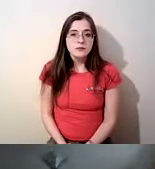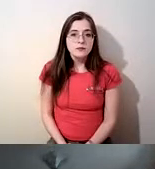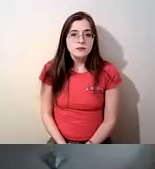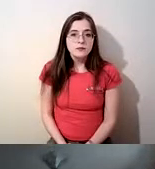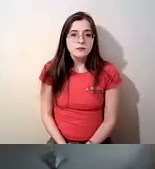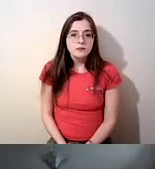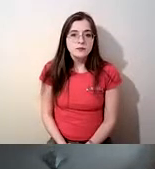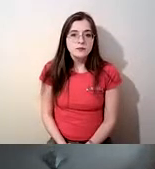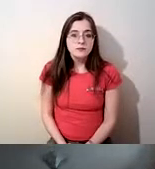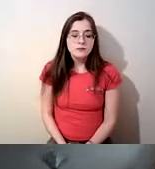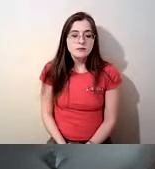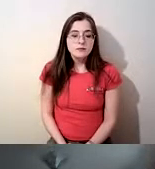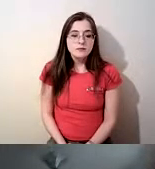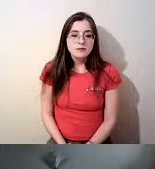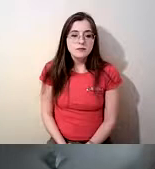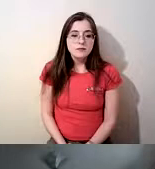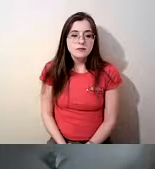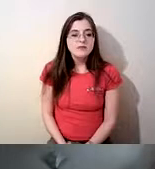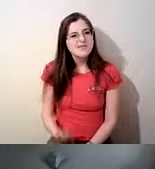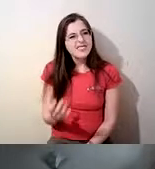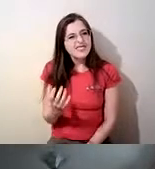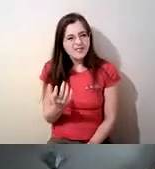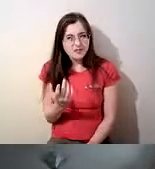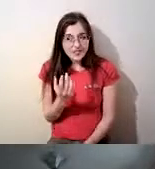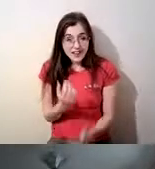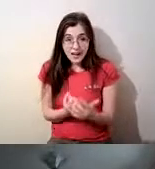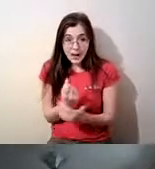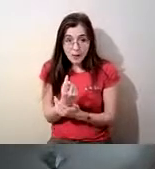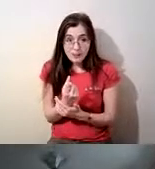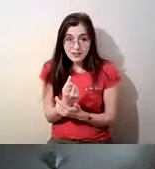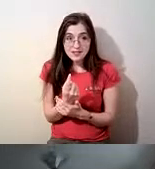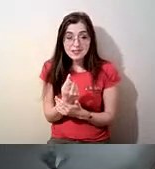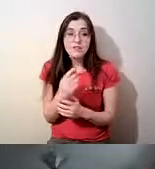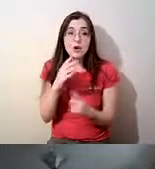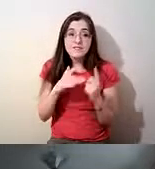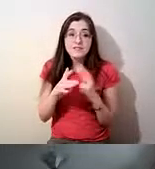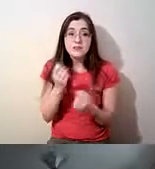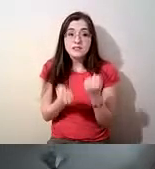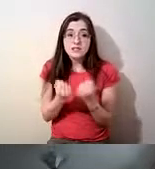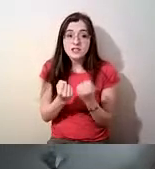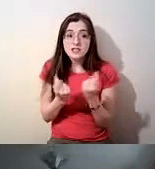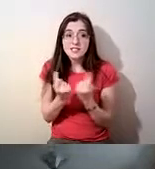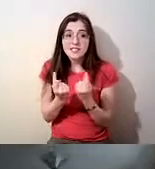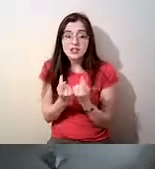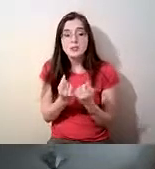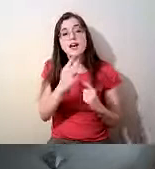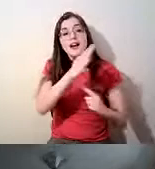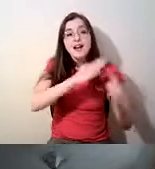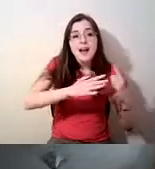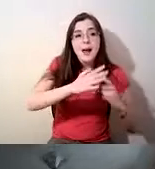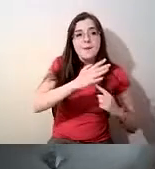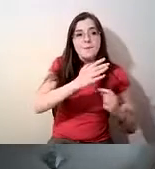there is the tendency for environmental justice issues and climate justice issues to be spoken